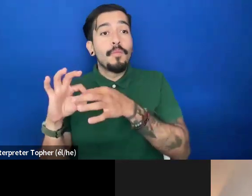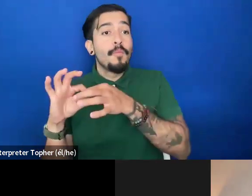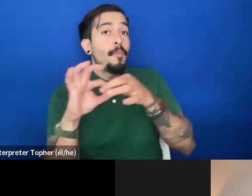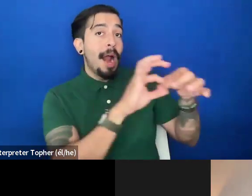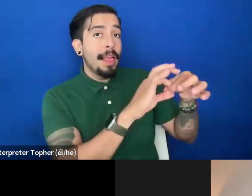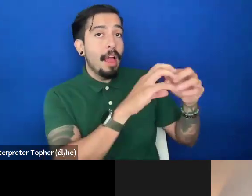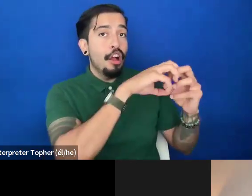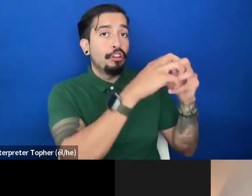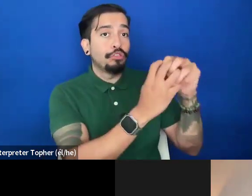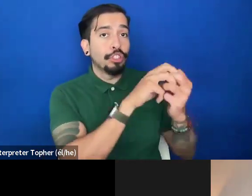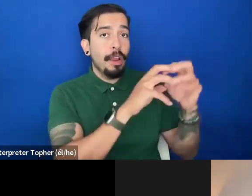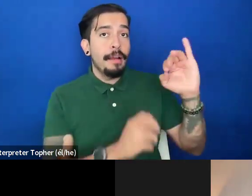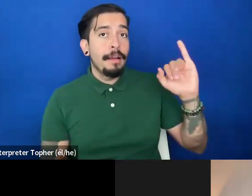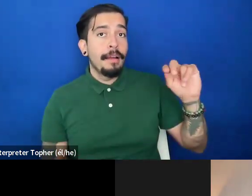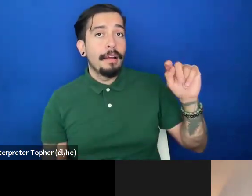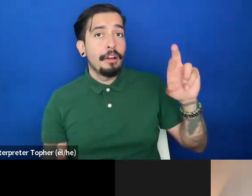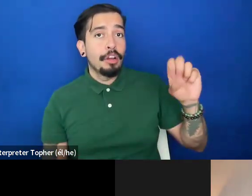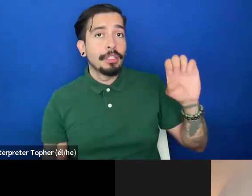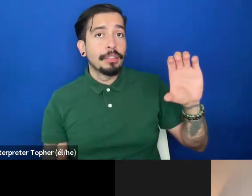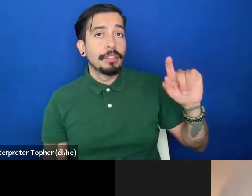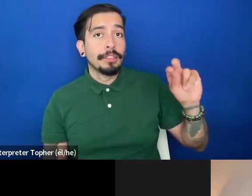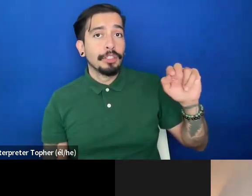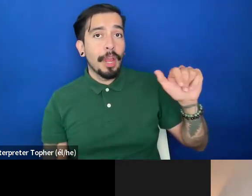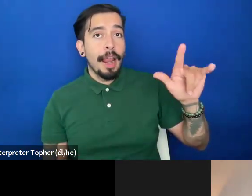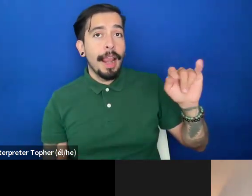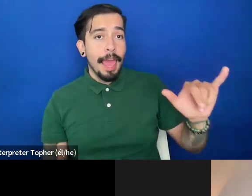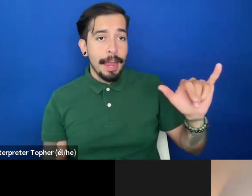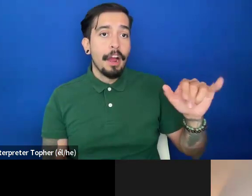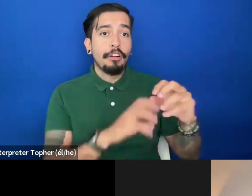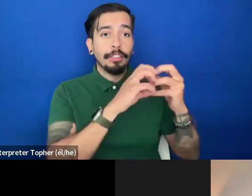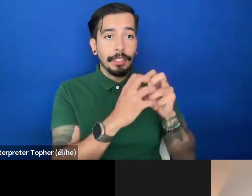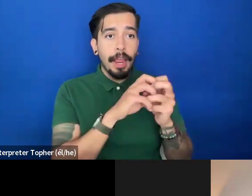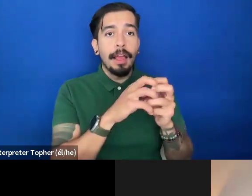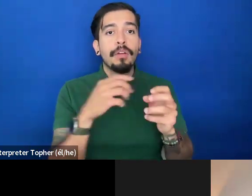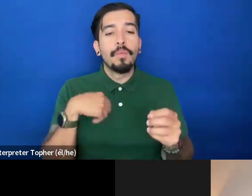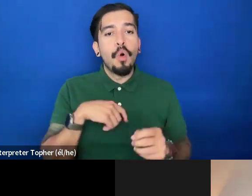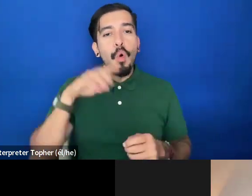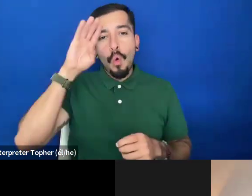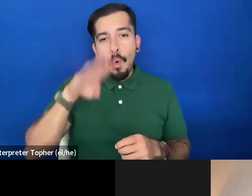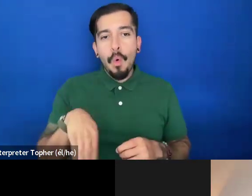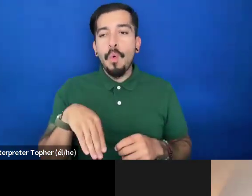there's no intersection of life without disabled people, right? I mean, at all.